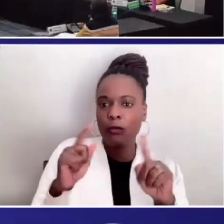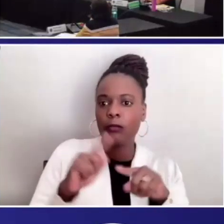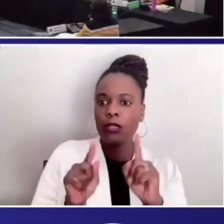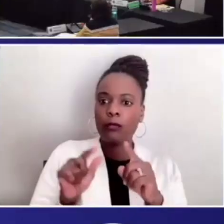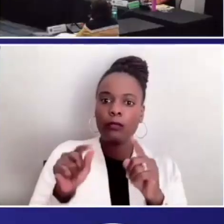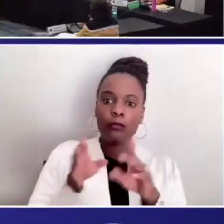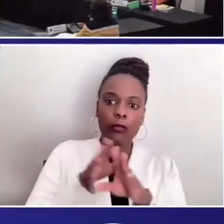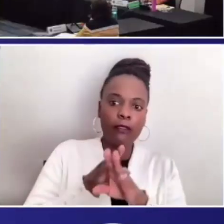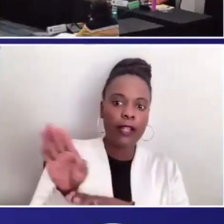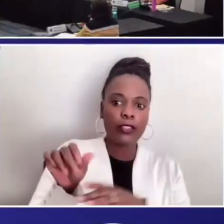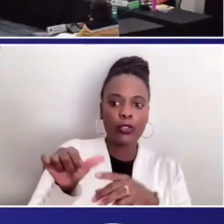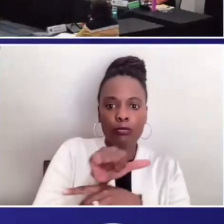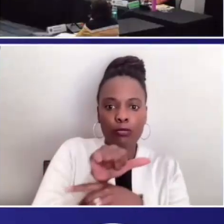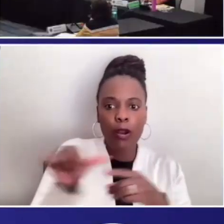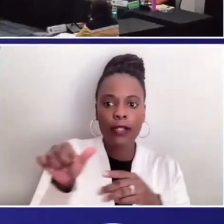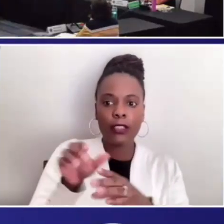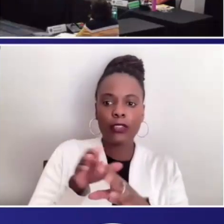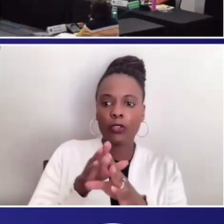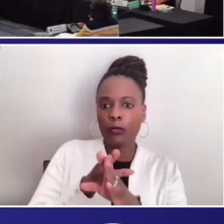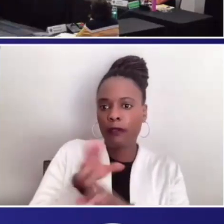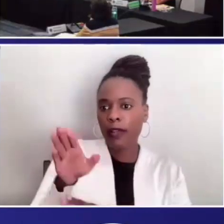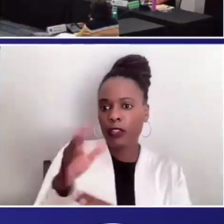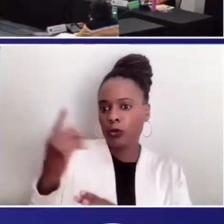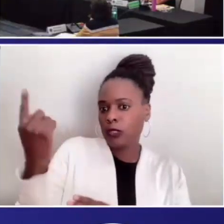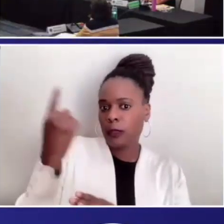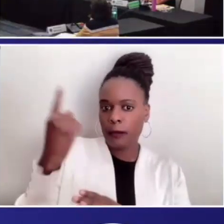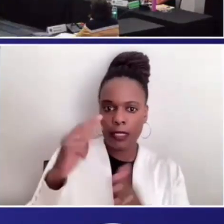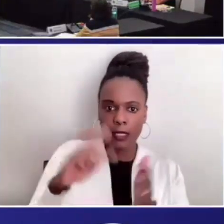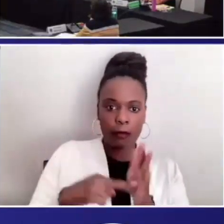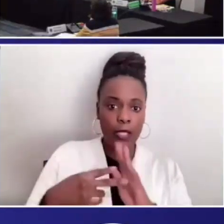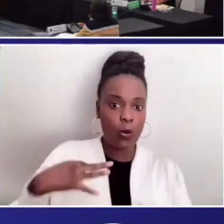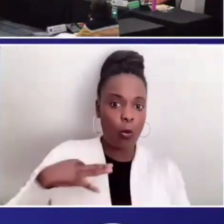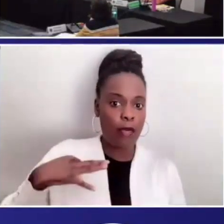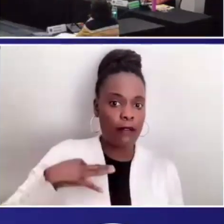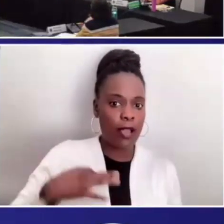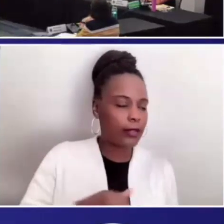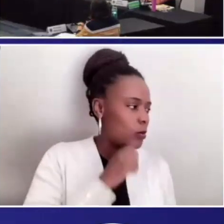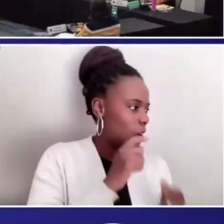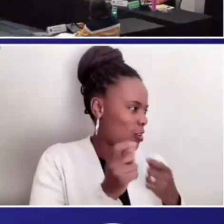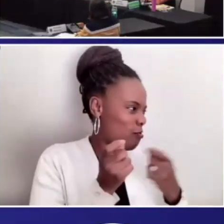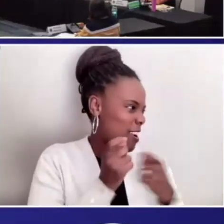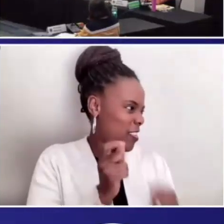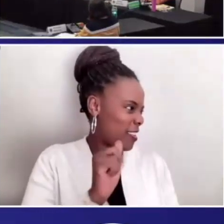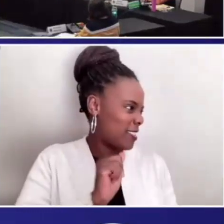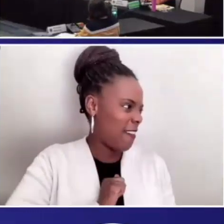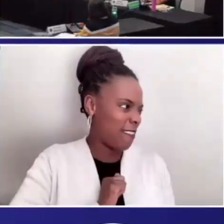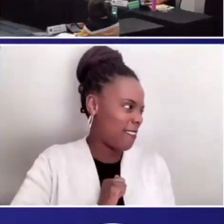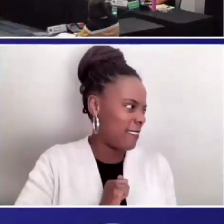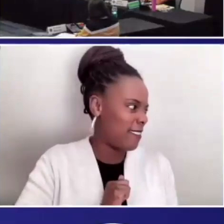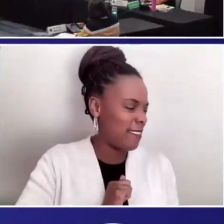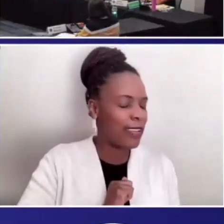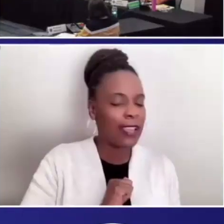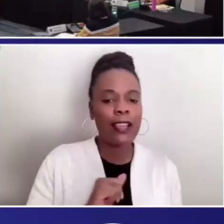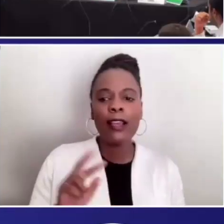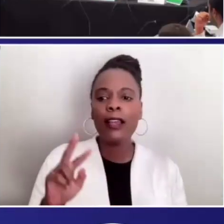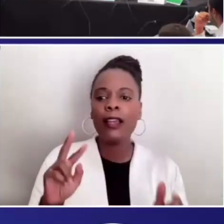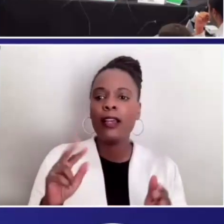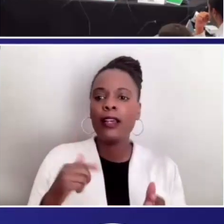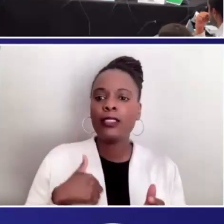something seems like it would qualify. We are not going to regulate ourselves on that. So we would state if it meets the